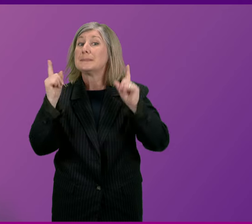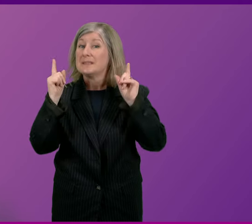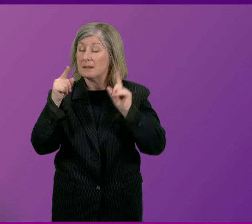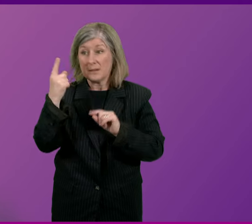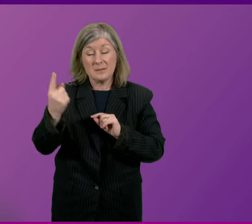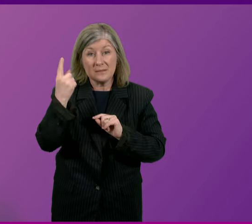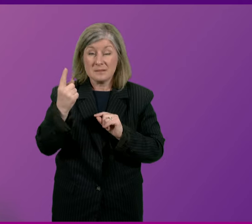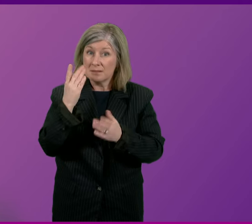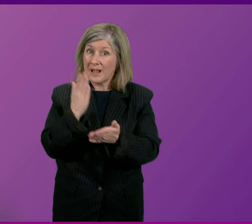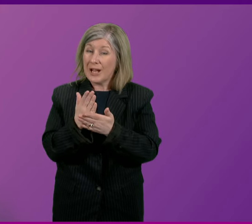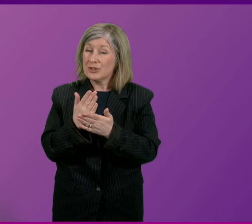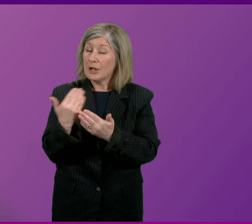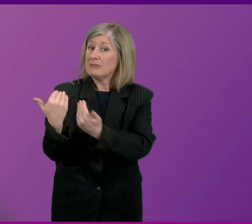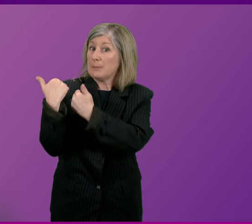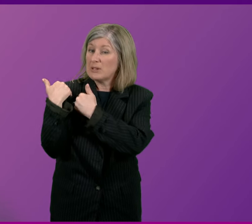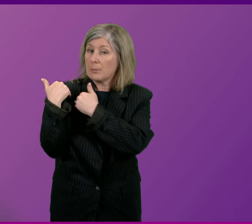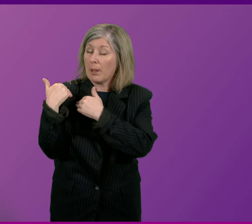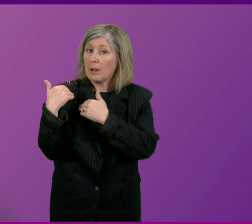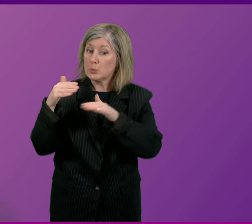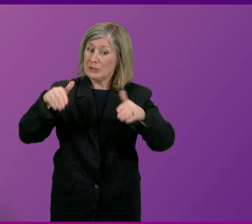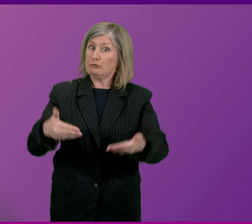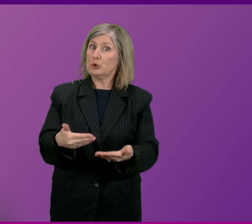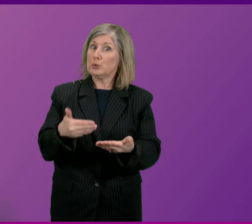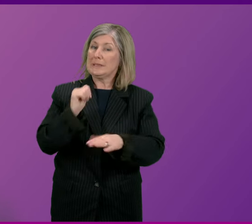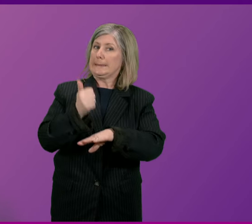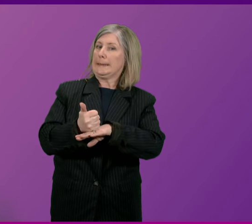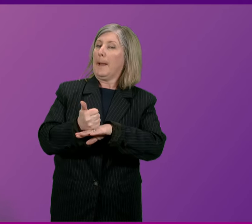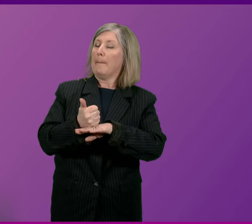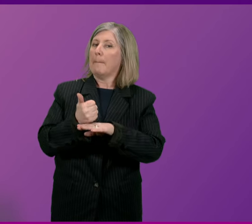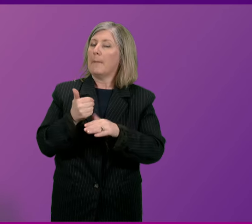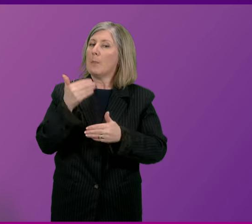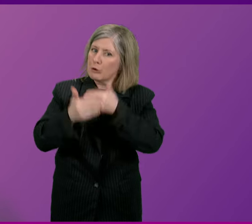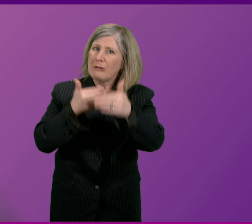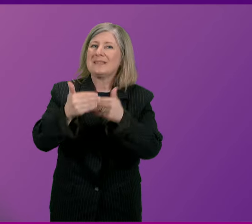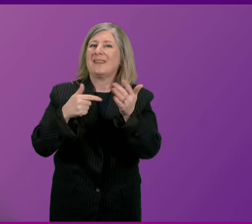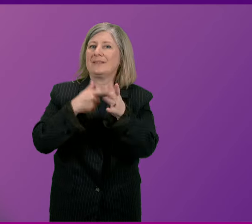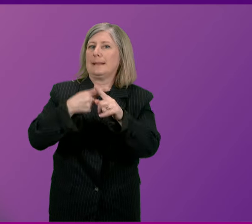introducing progressive taxes in Scotland. Kate Forbes took those budget decisions and sought the